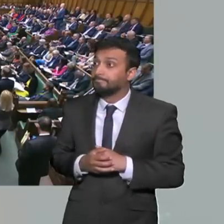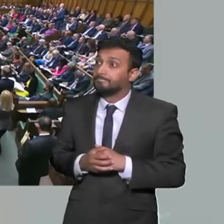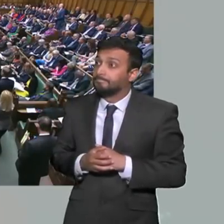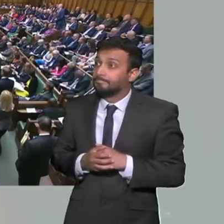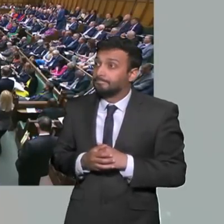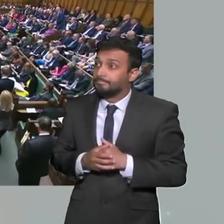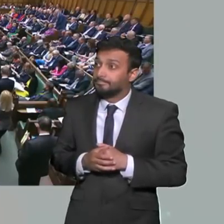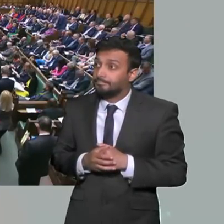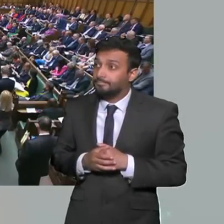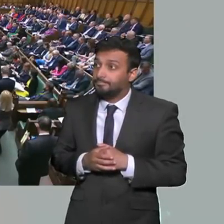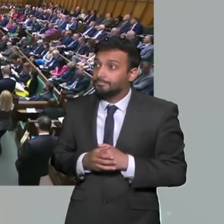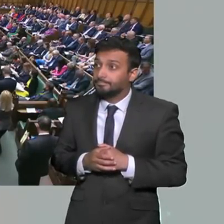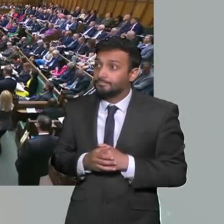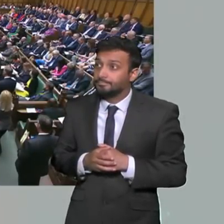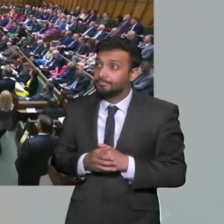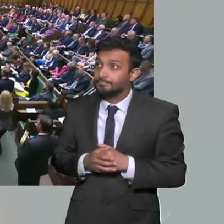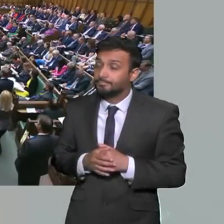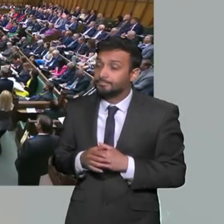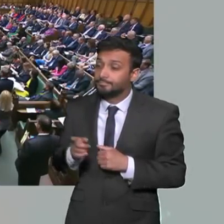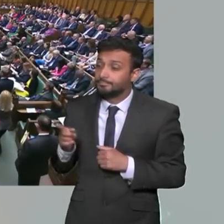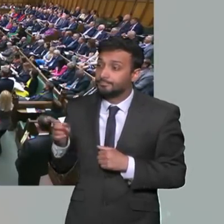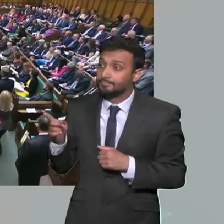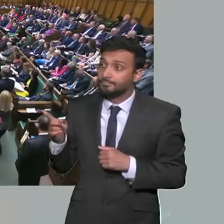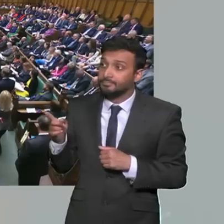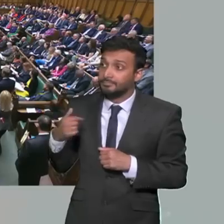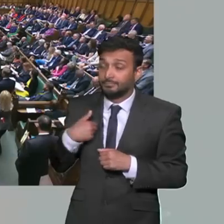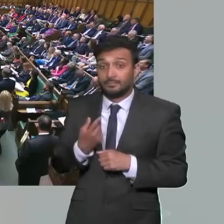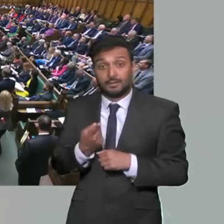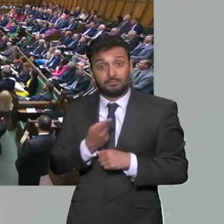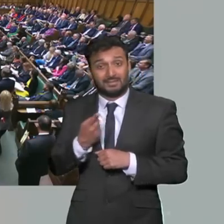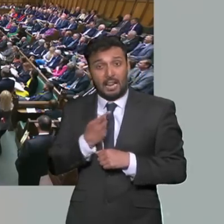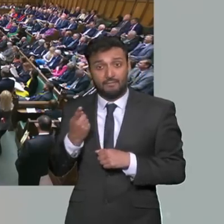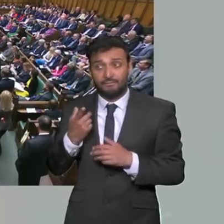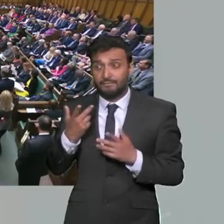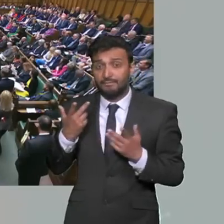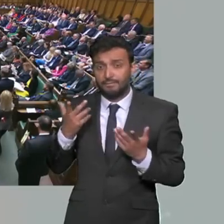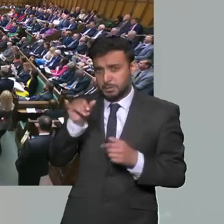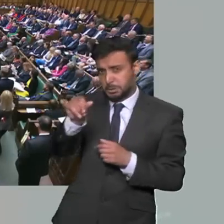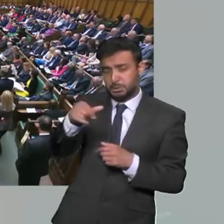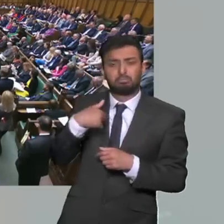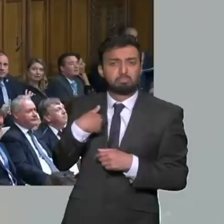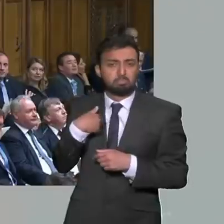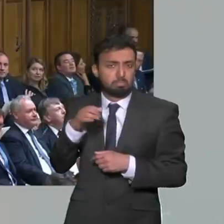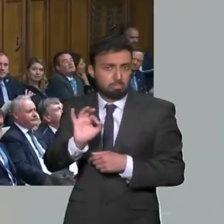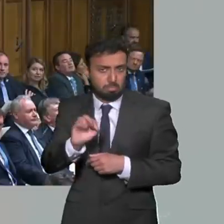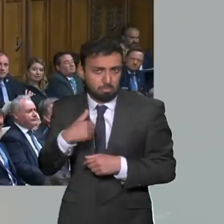Mr Speaker, I am not a cynical sort but I was slightly perplexed this week when the